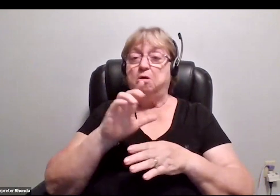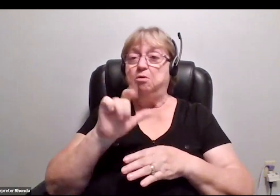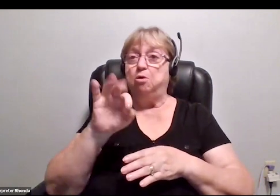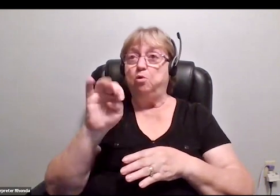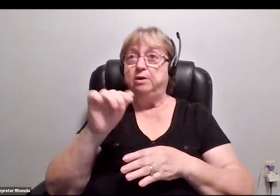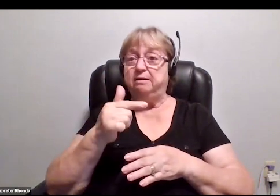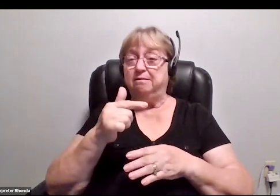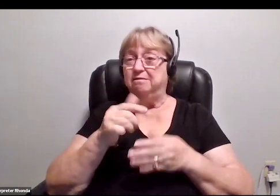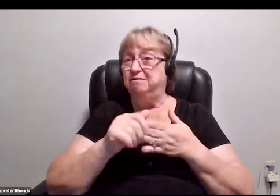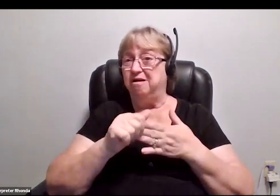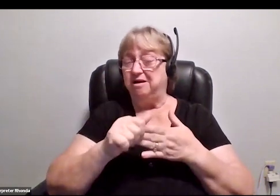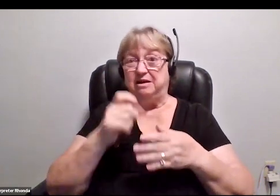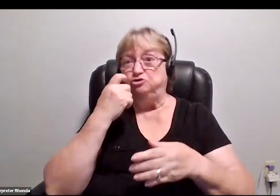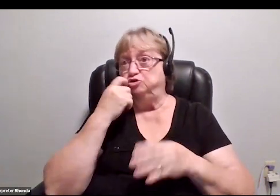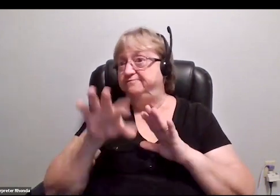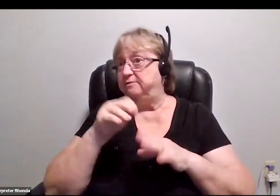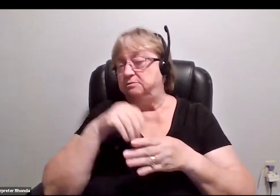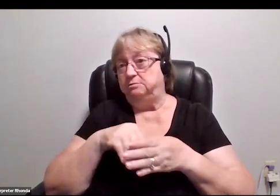I just found it in the drawer at my lab.